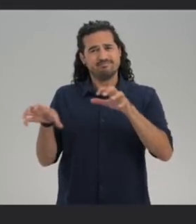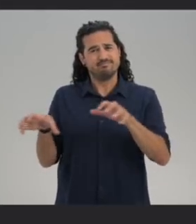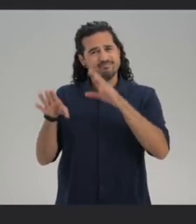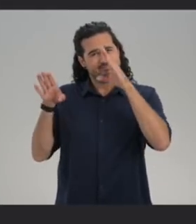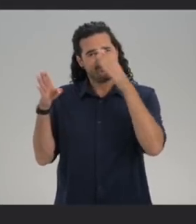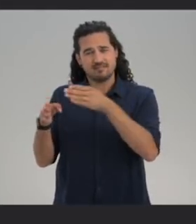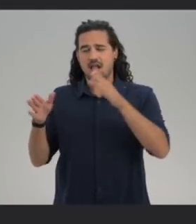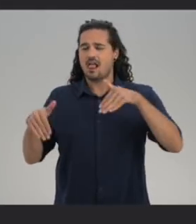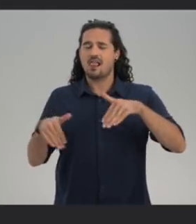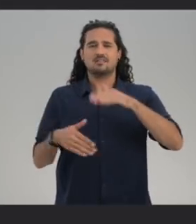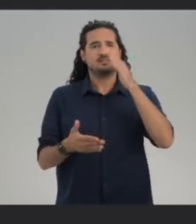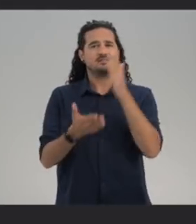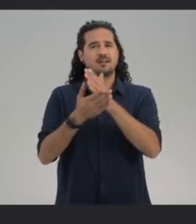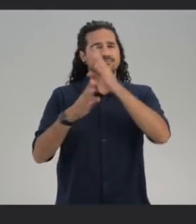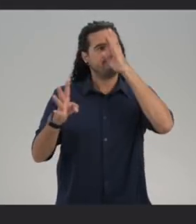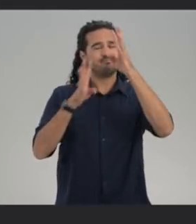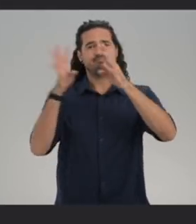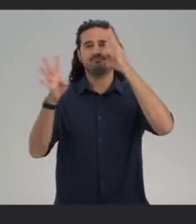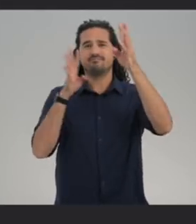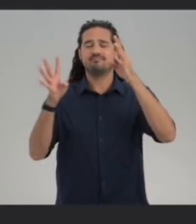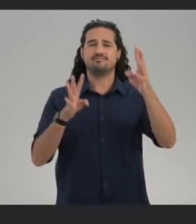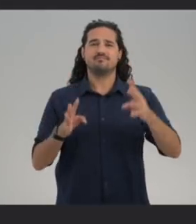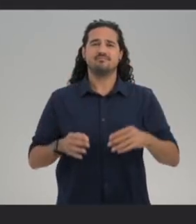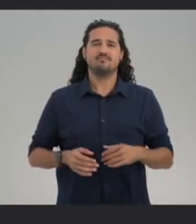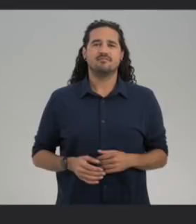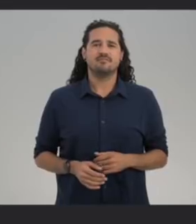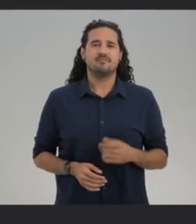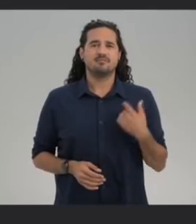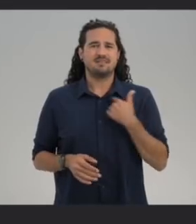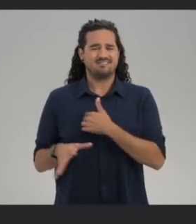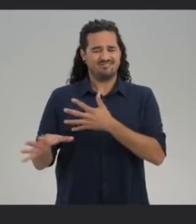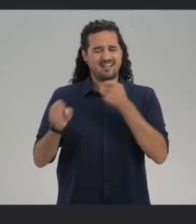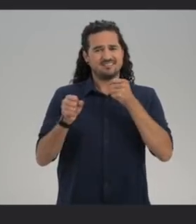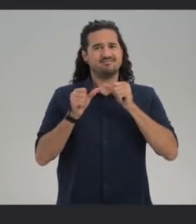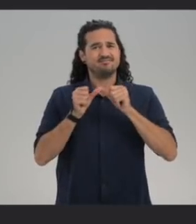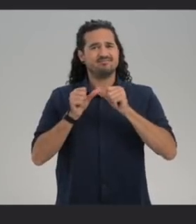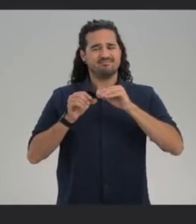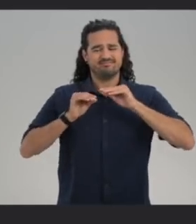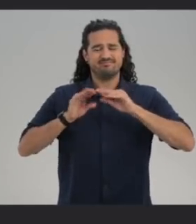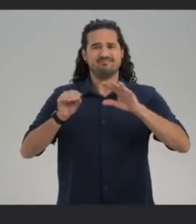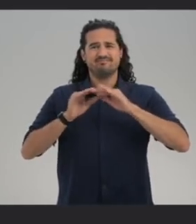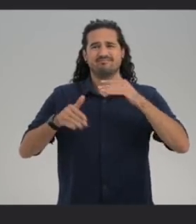and they haven't stopped innovating. We're on an unbelievable pace of new product releases,